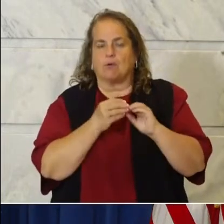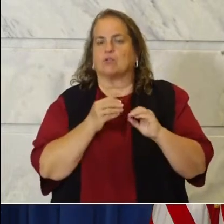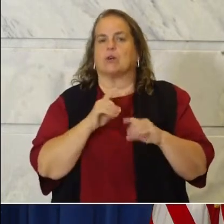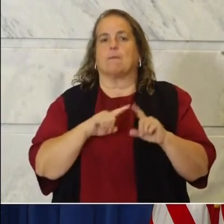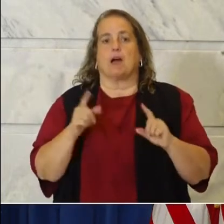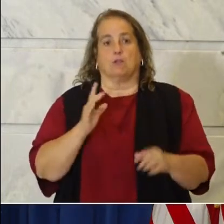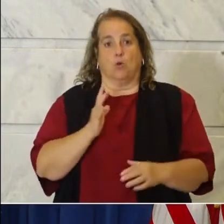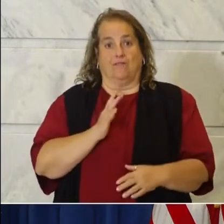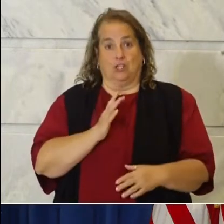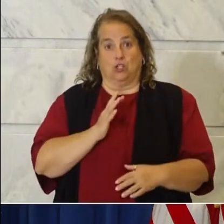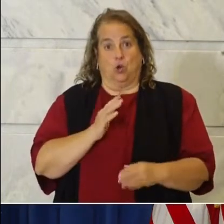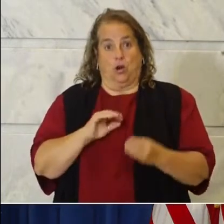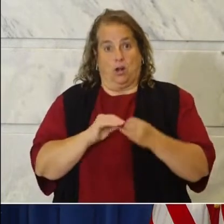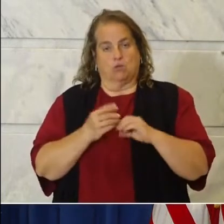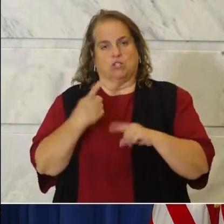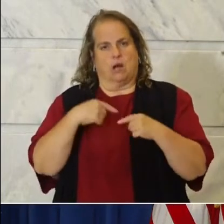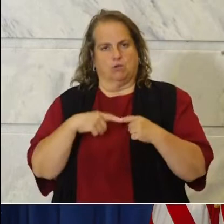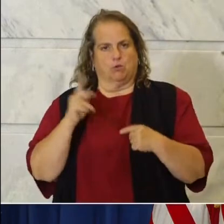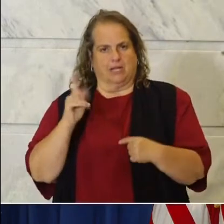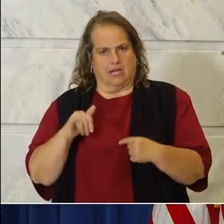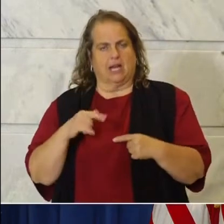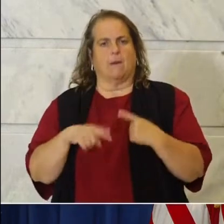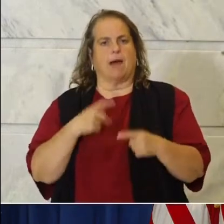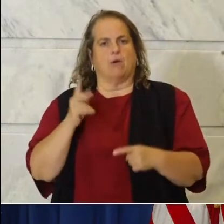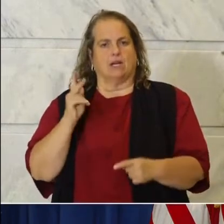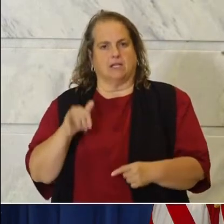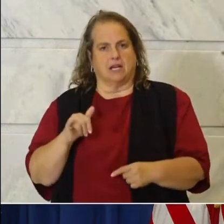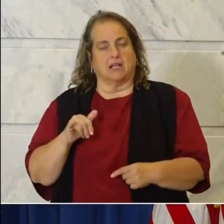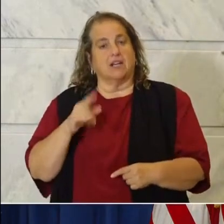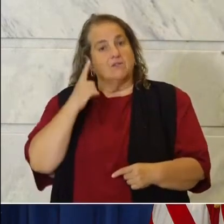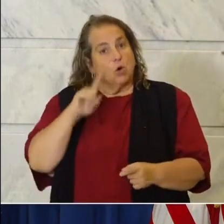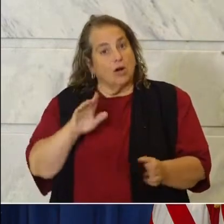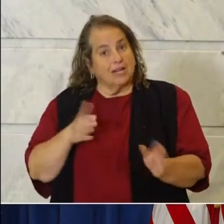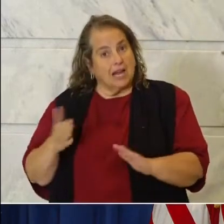Kentucky for deaths. Um, I want to share a thought. There's been comments